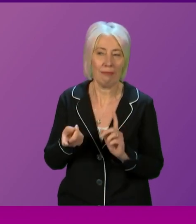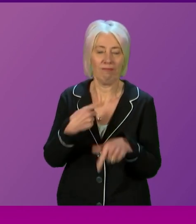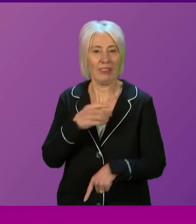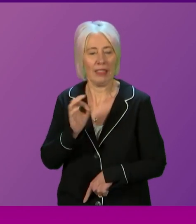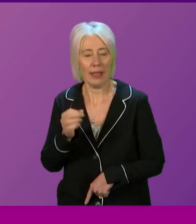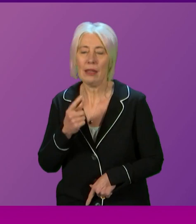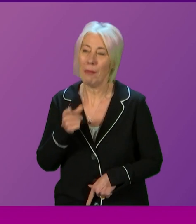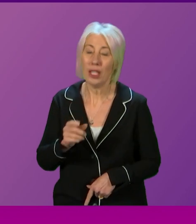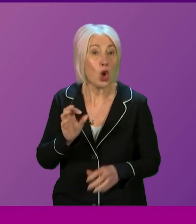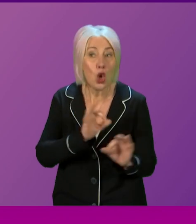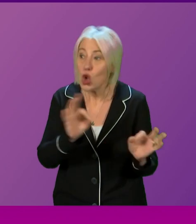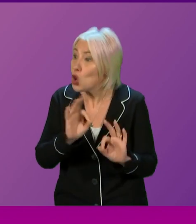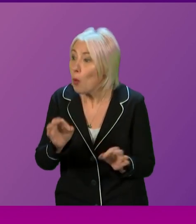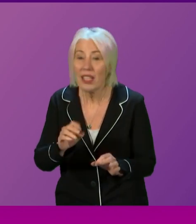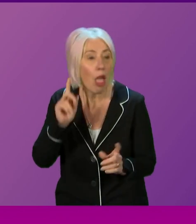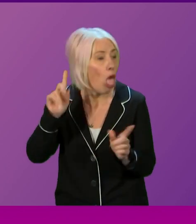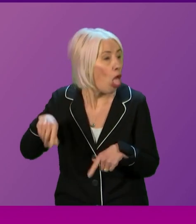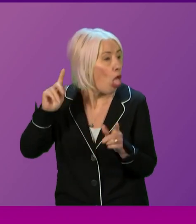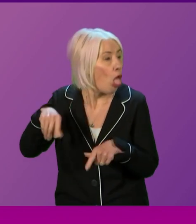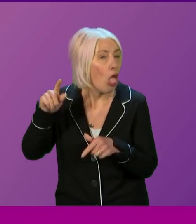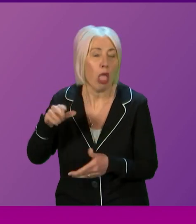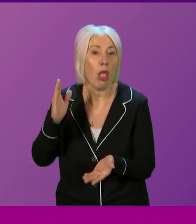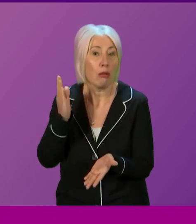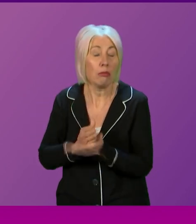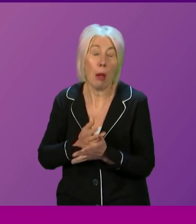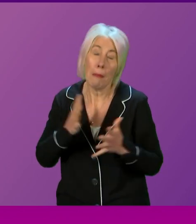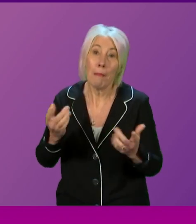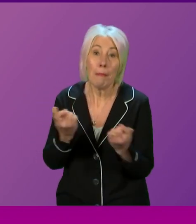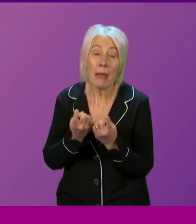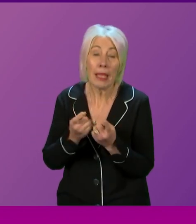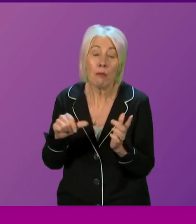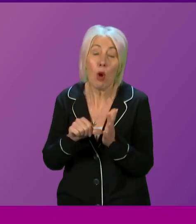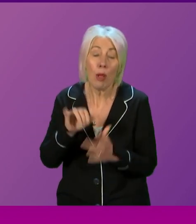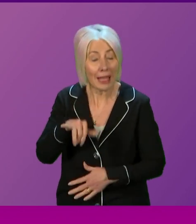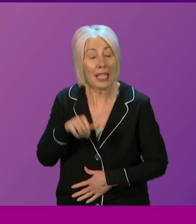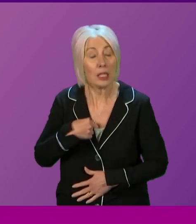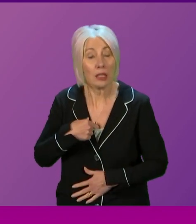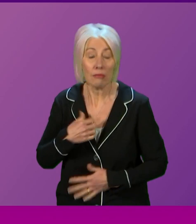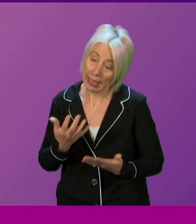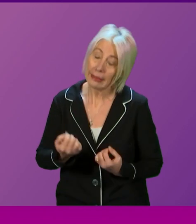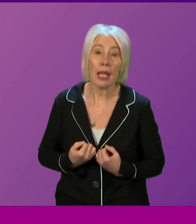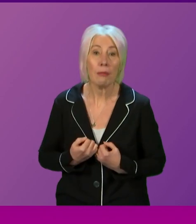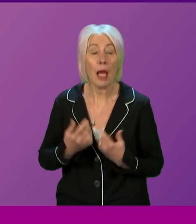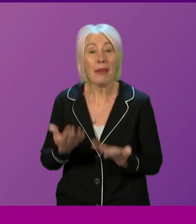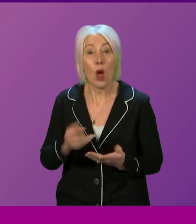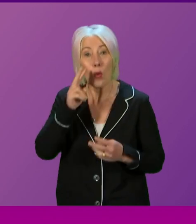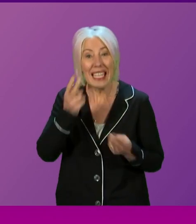Nobody is denying that there is a significant issue, but we are now seeing decreases in